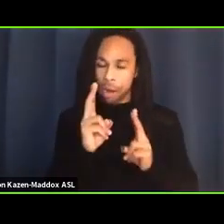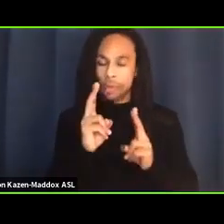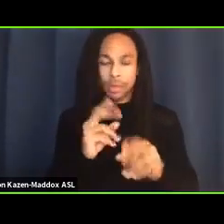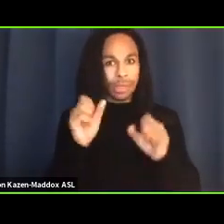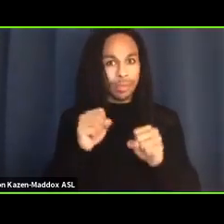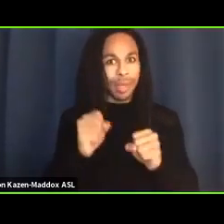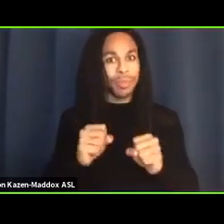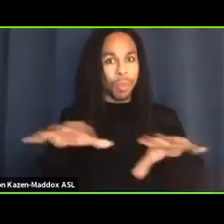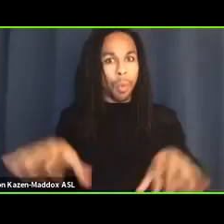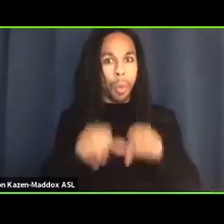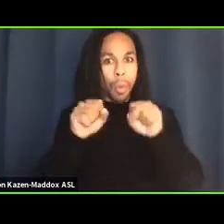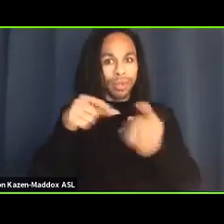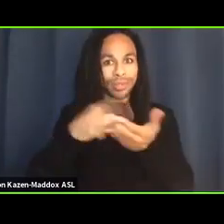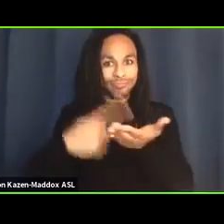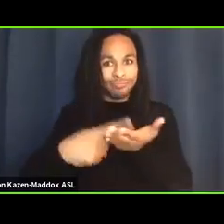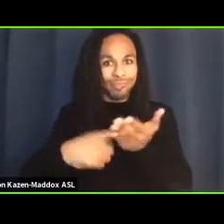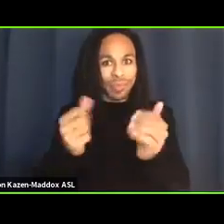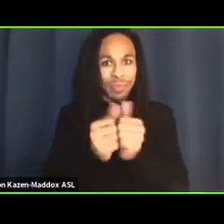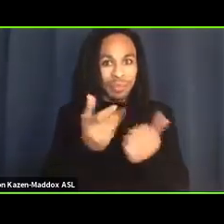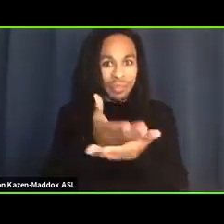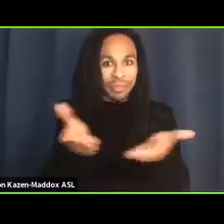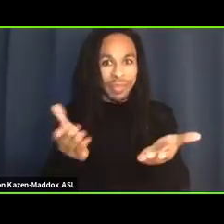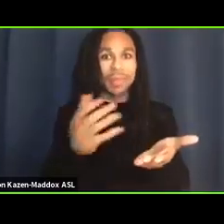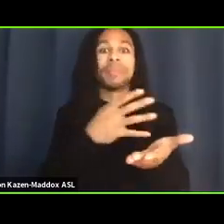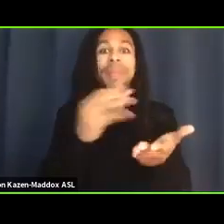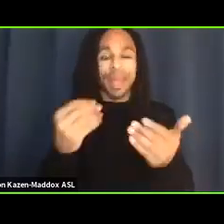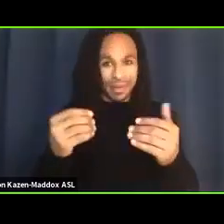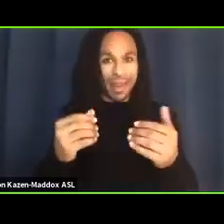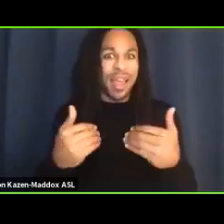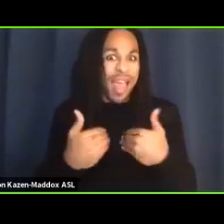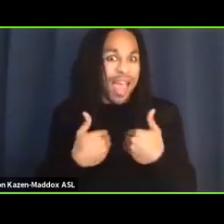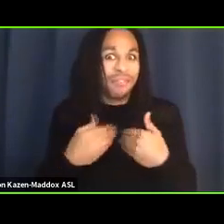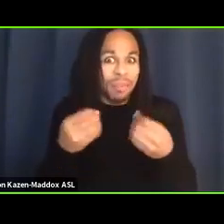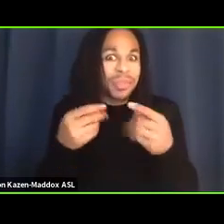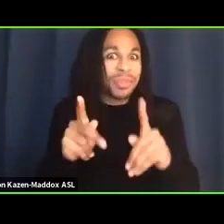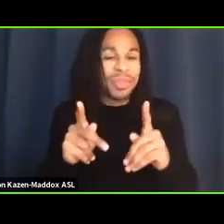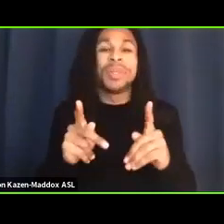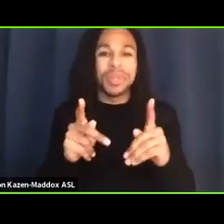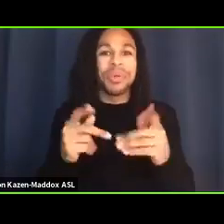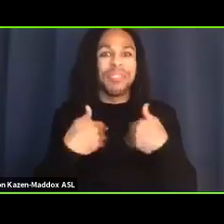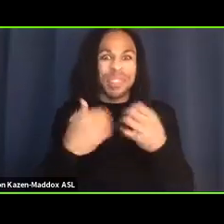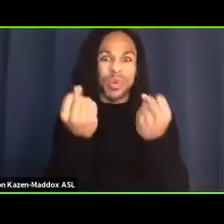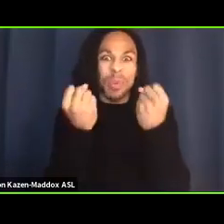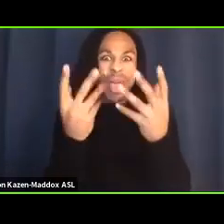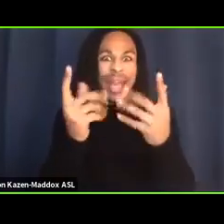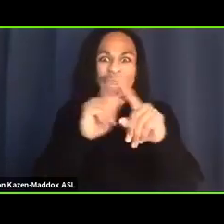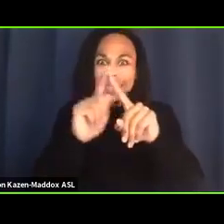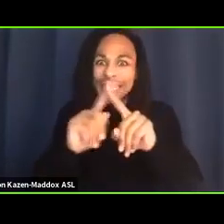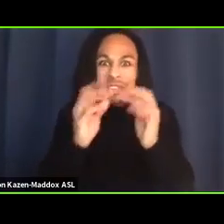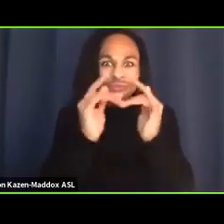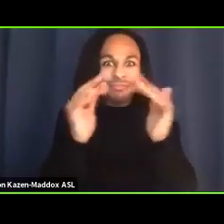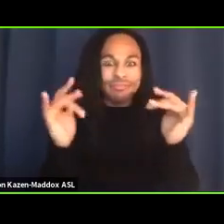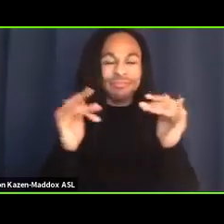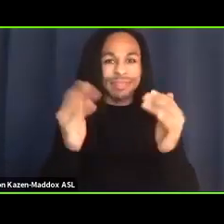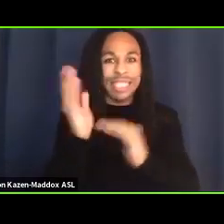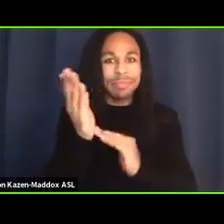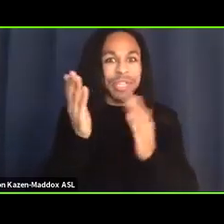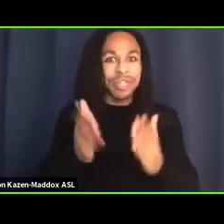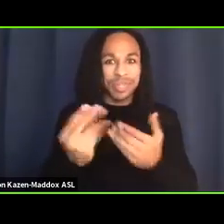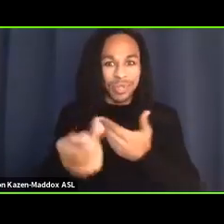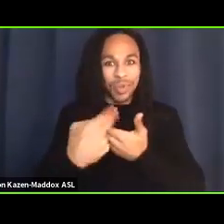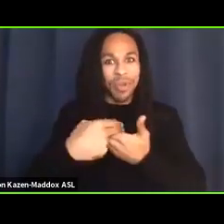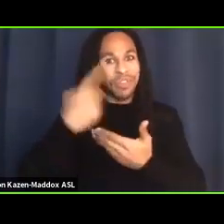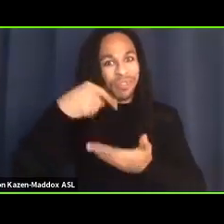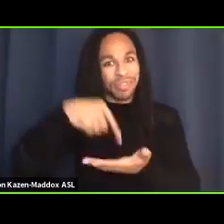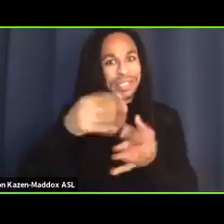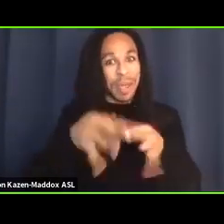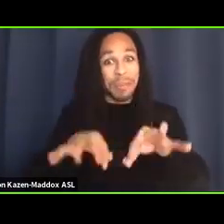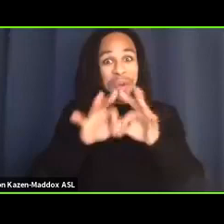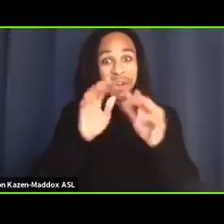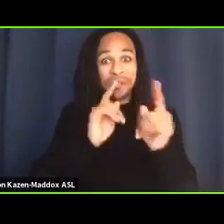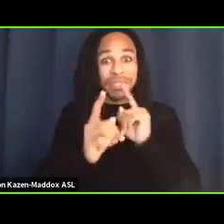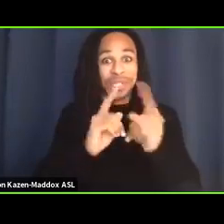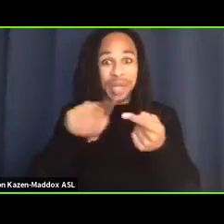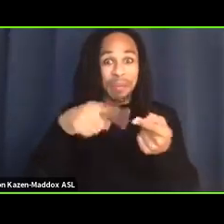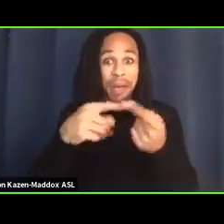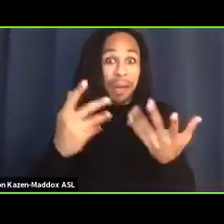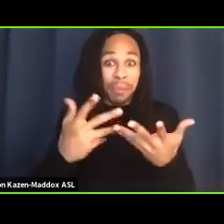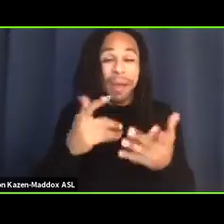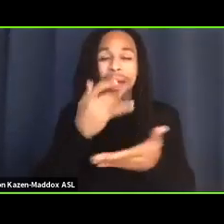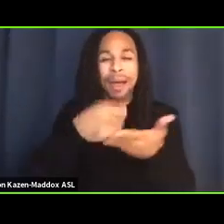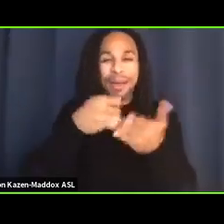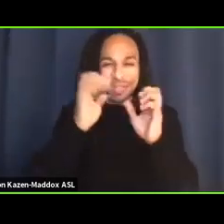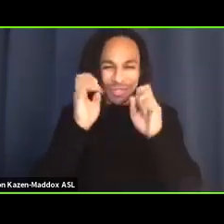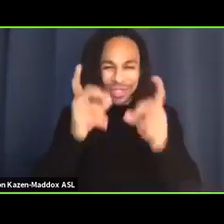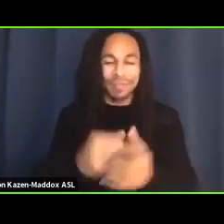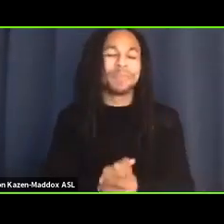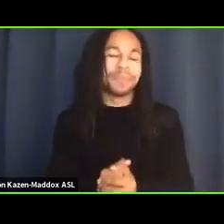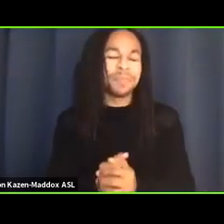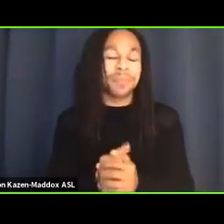LatinX woman. I have fair skin, brown hair on one side, brown dress with a necklace